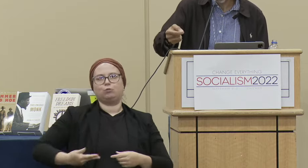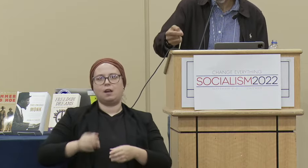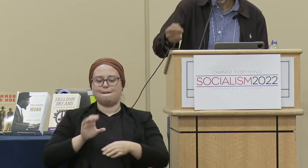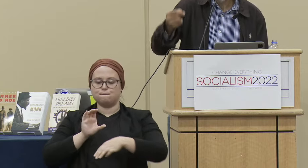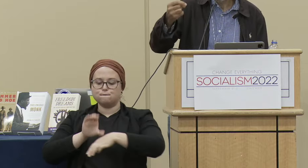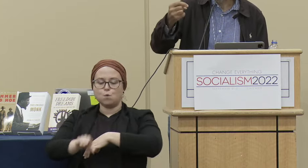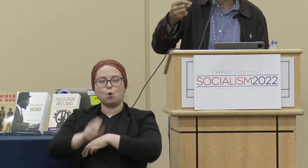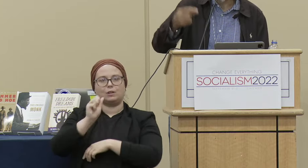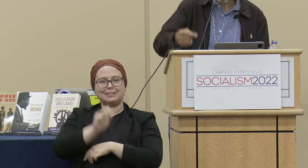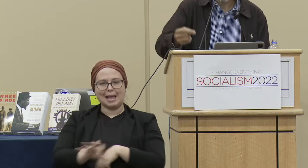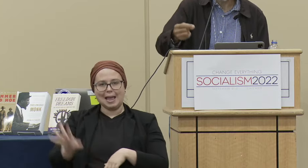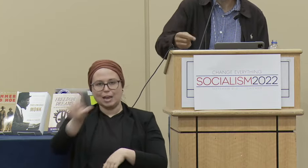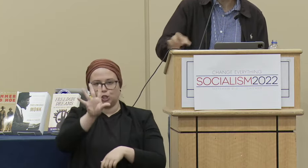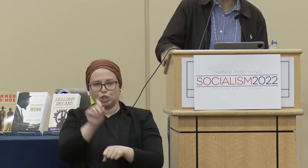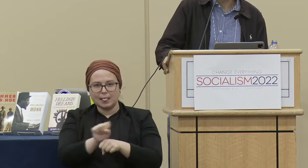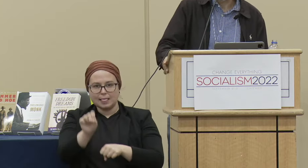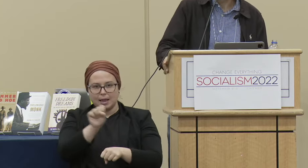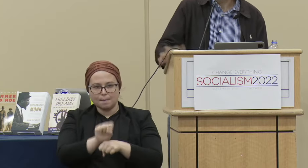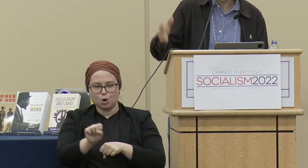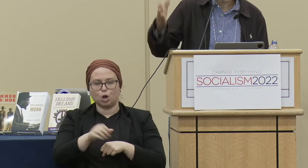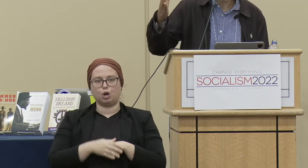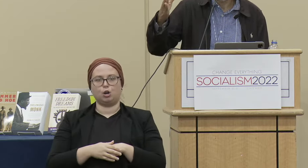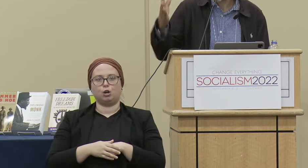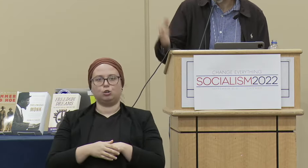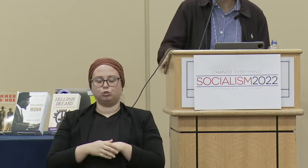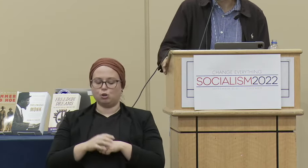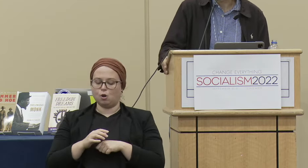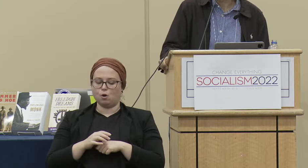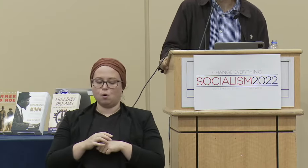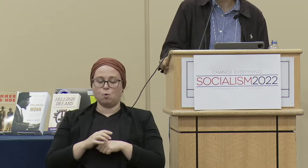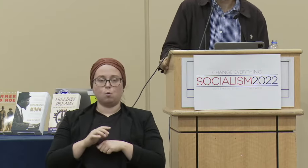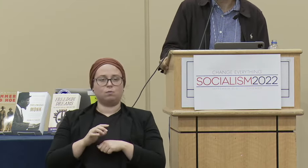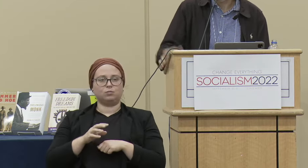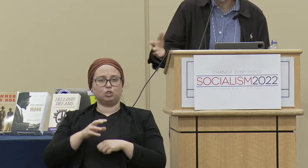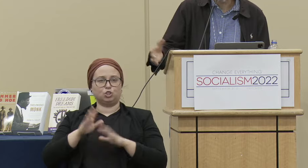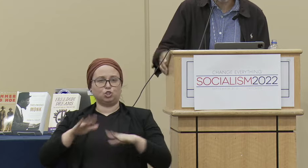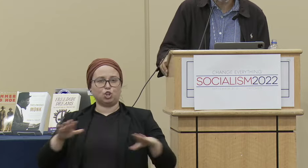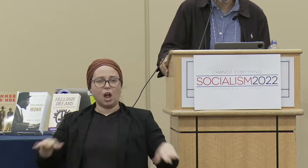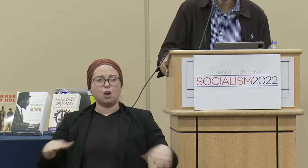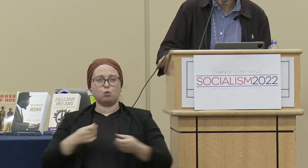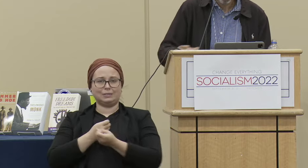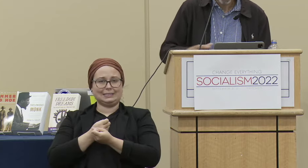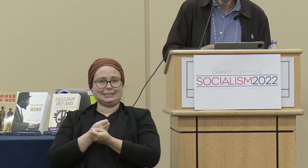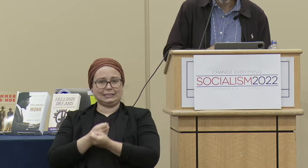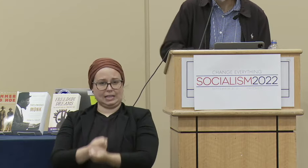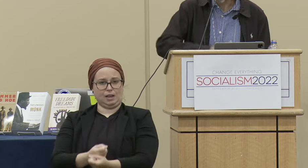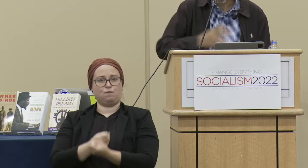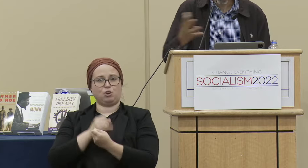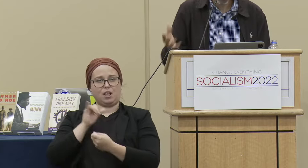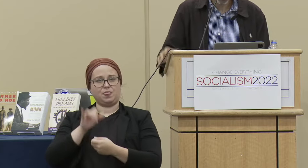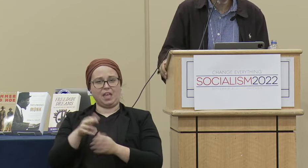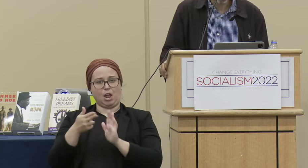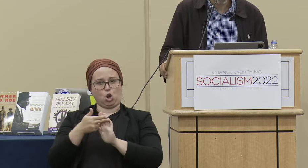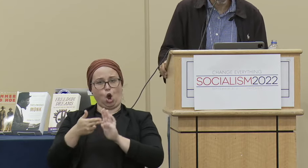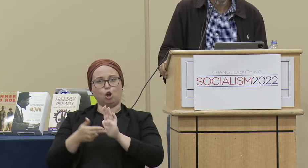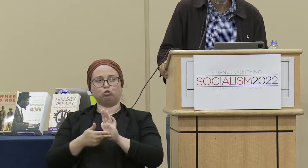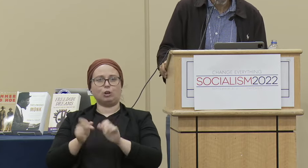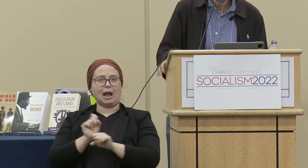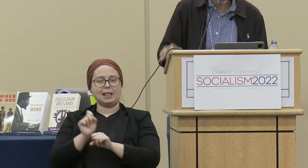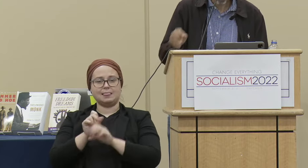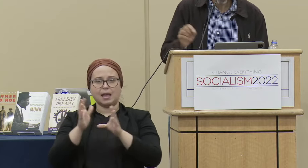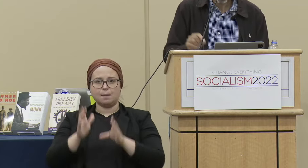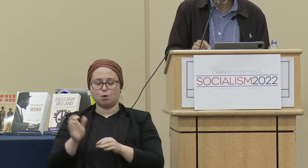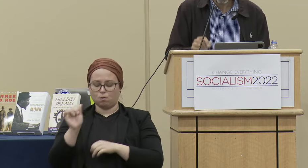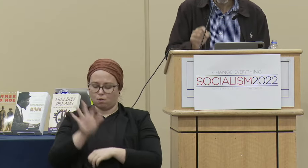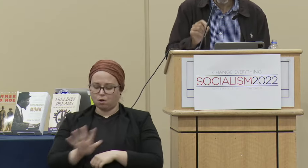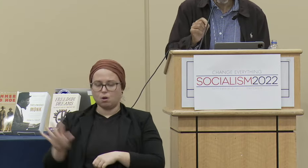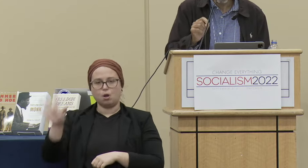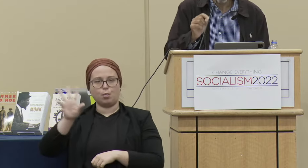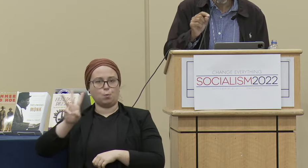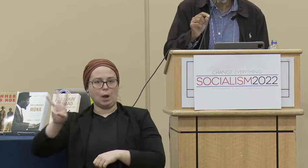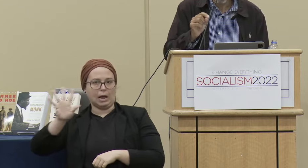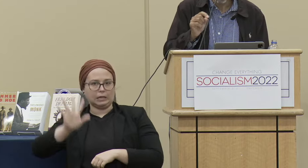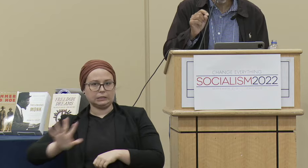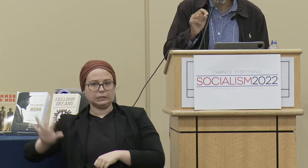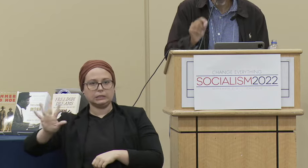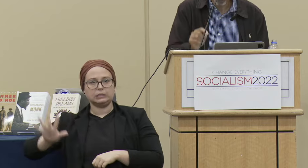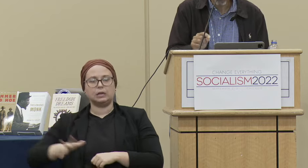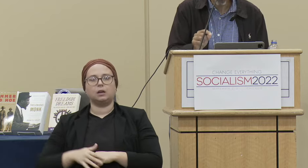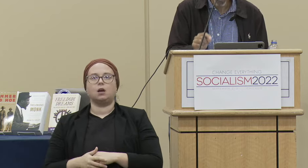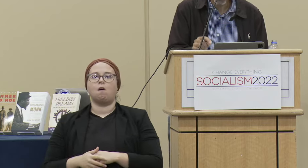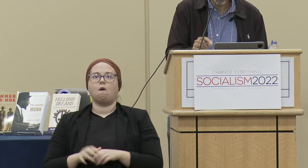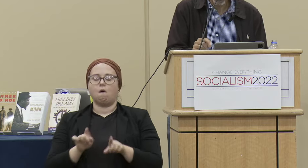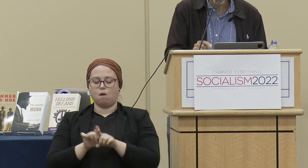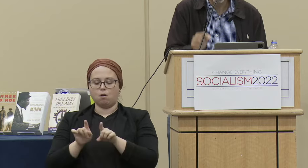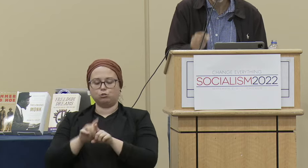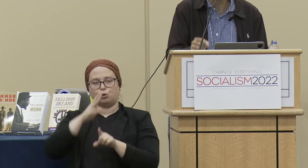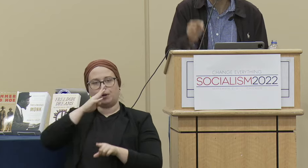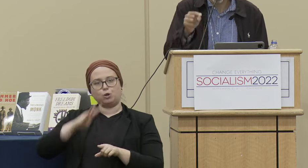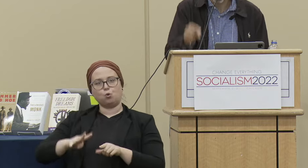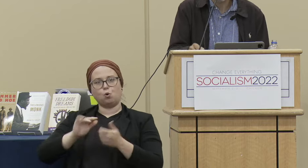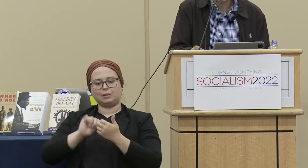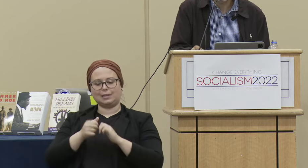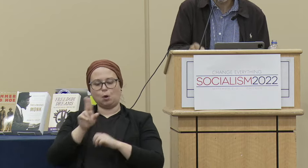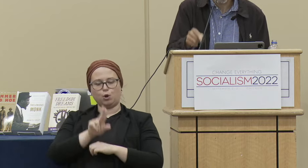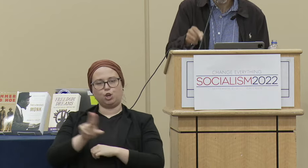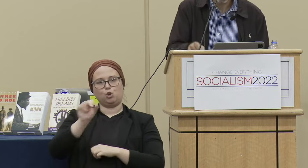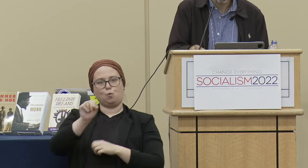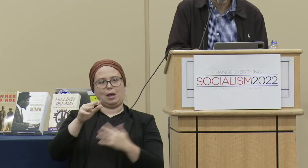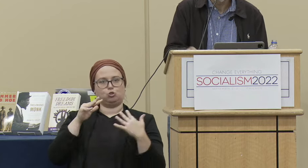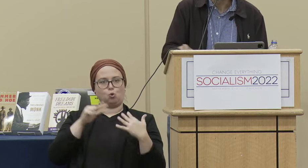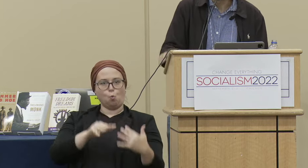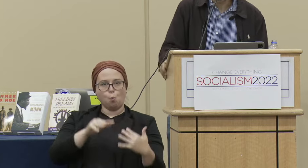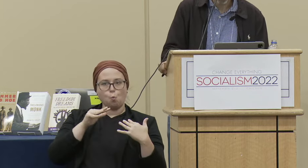Asian labor, which, of course, we placed d --